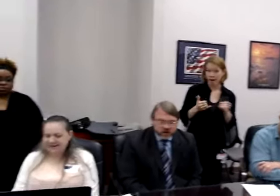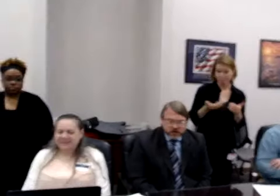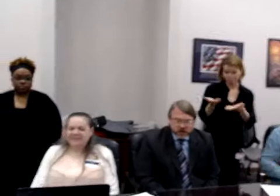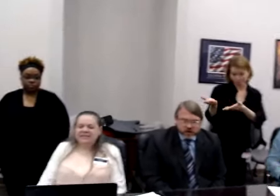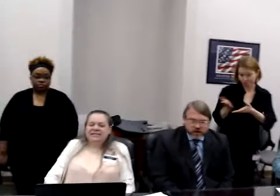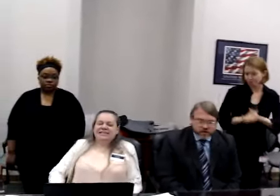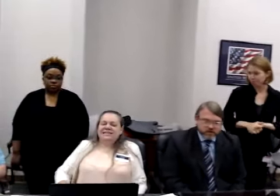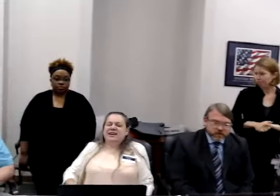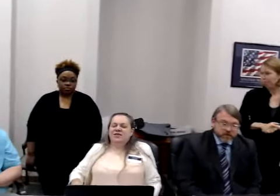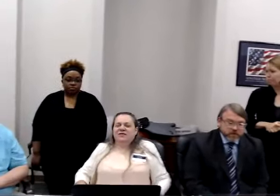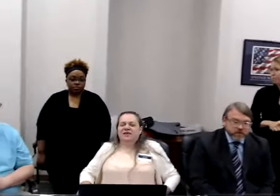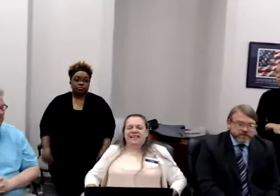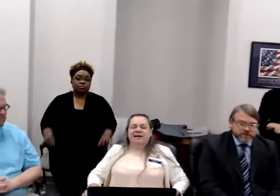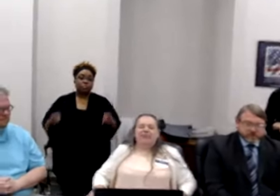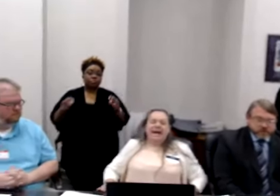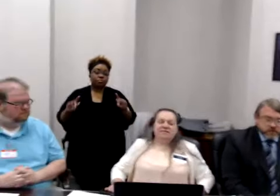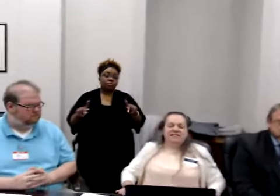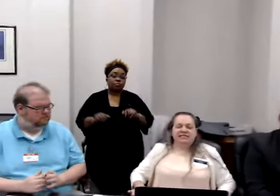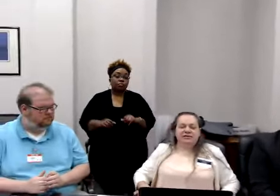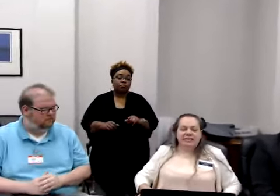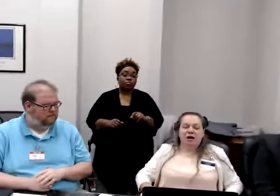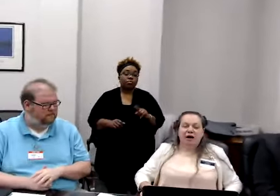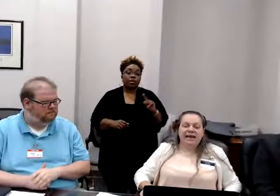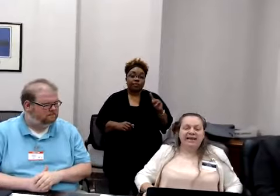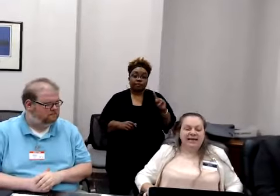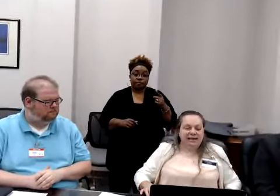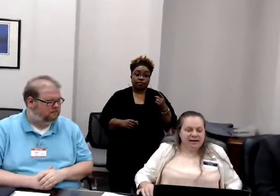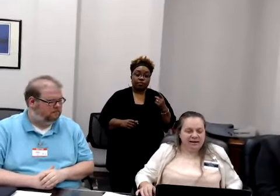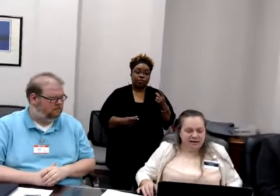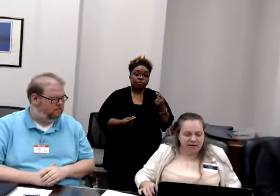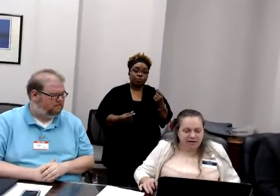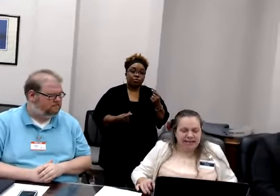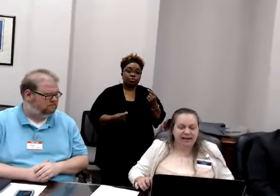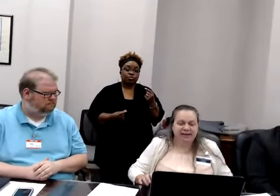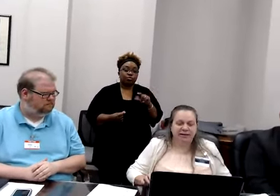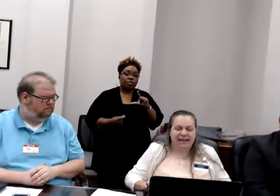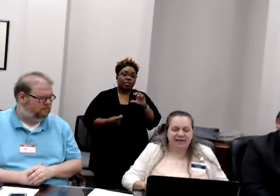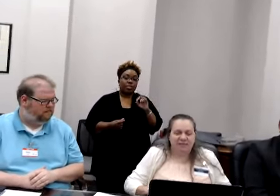Shelbi. So, the first thing we have to do is log in. You click on your link